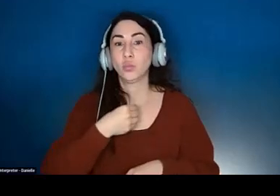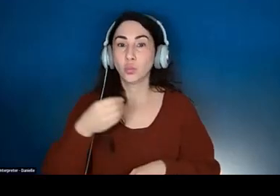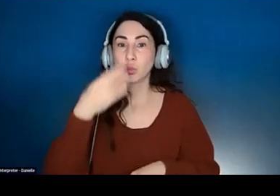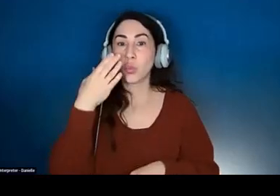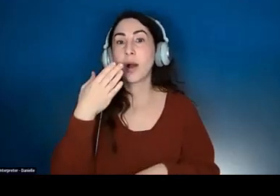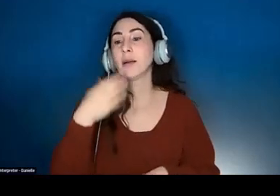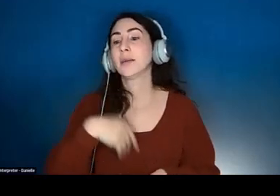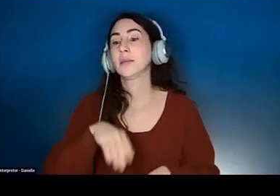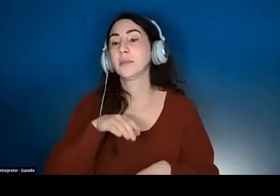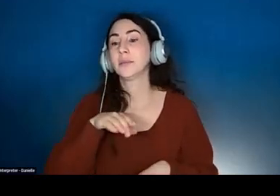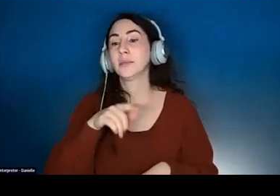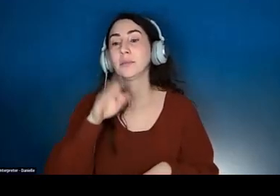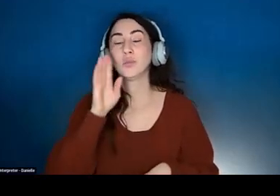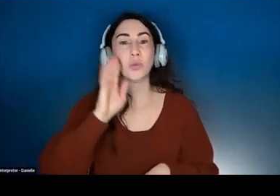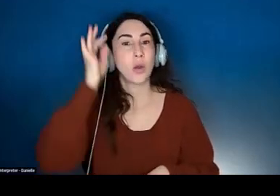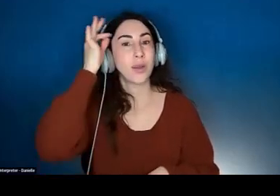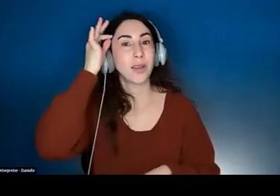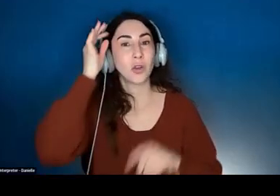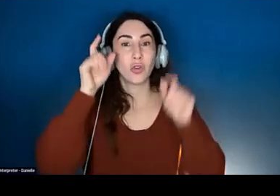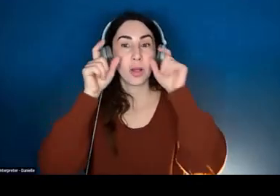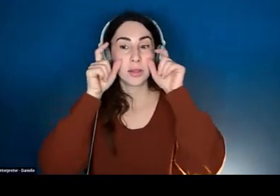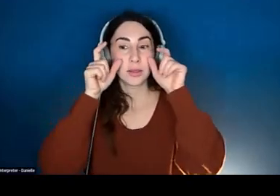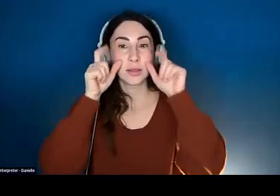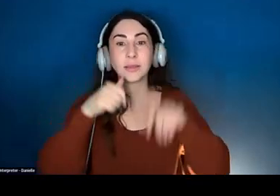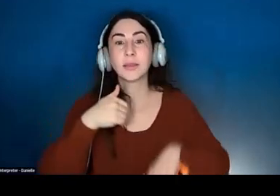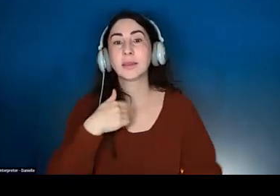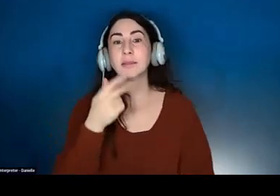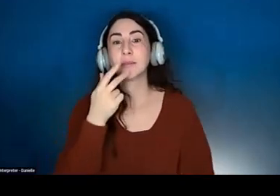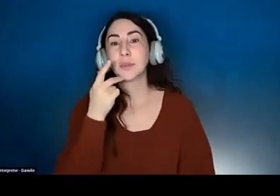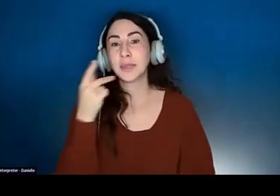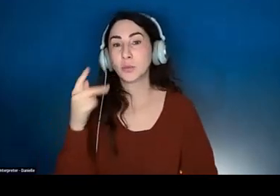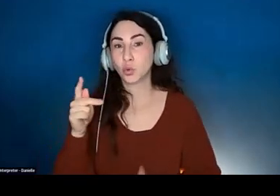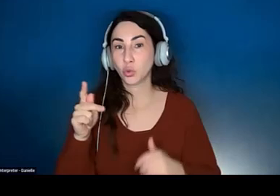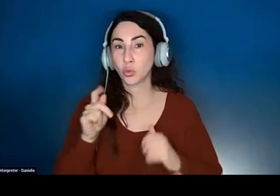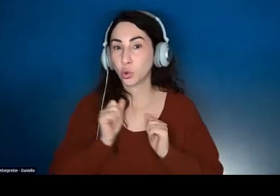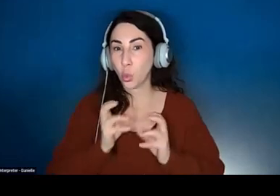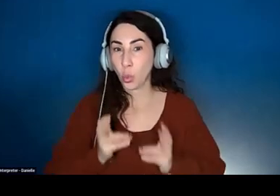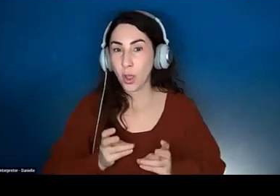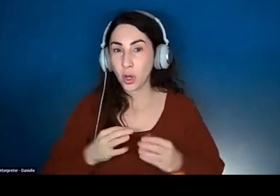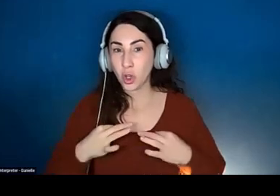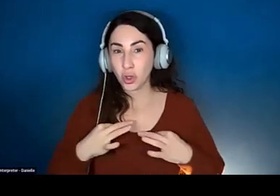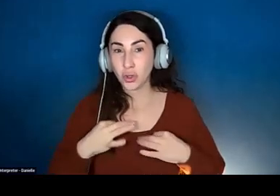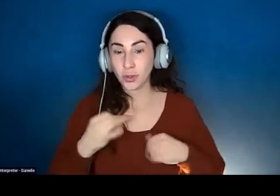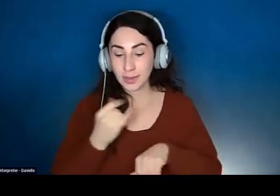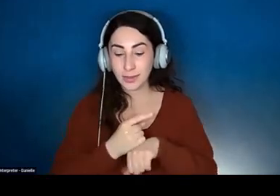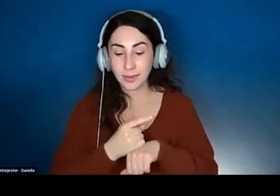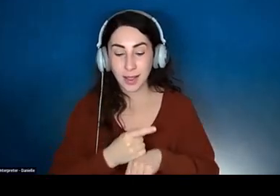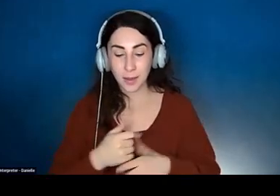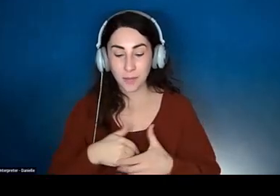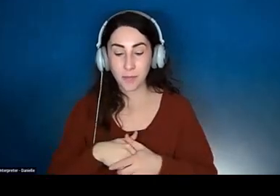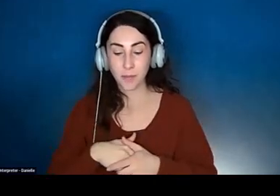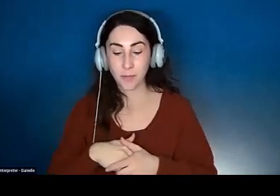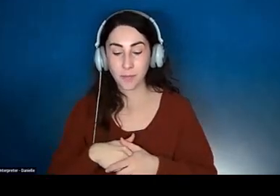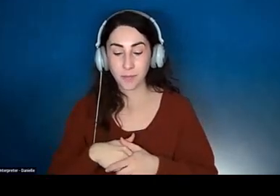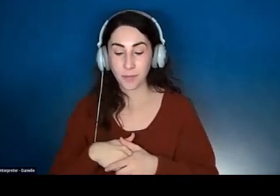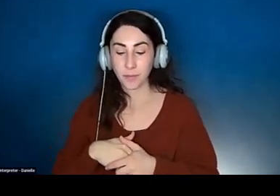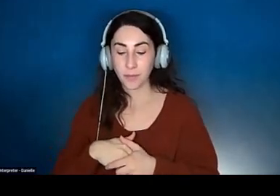and I'm wearing a pinkish -purplish sweater today. I'm located in Alexandria, Virginia,